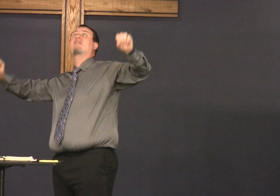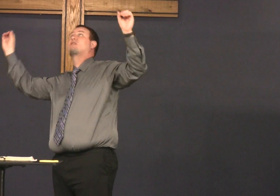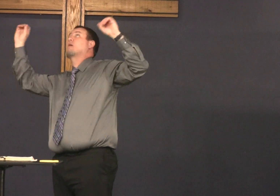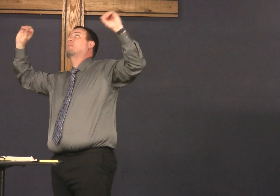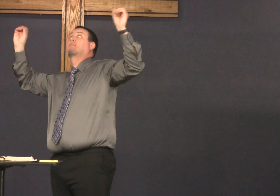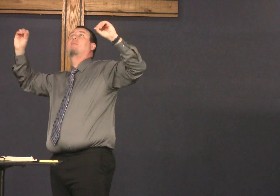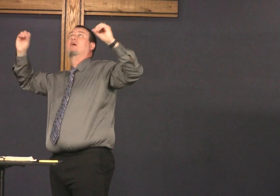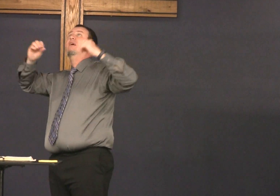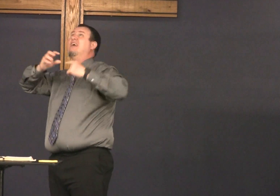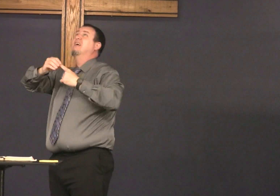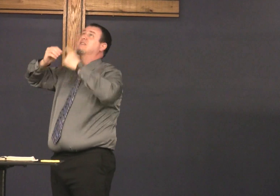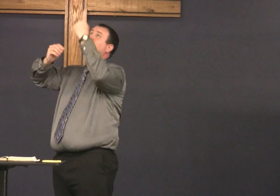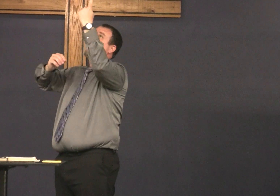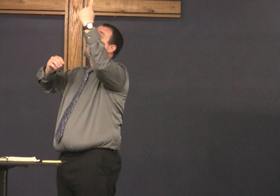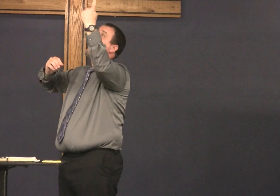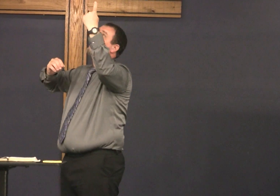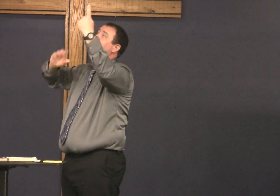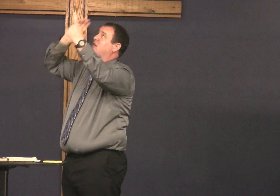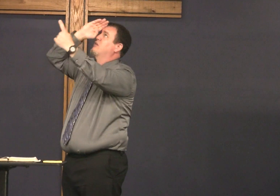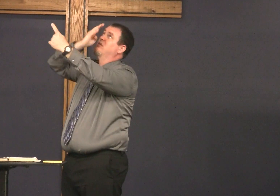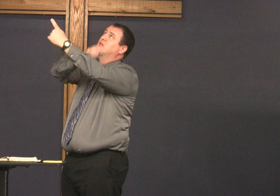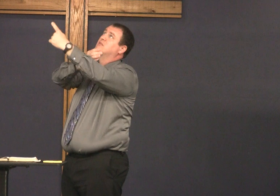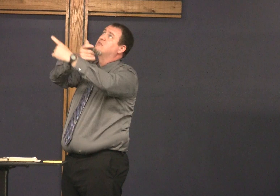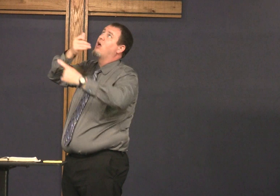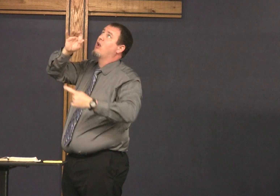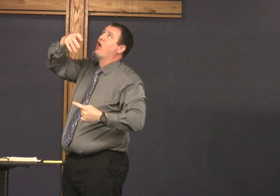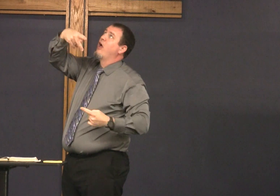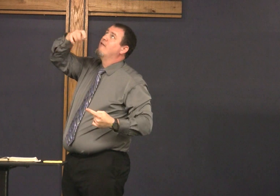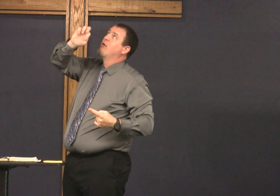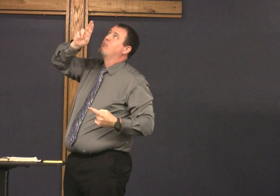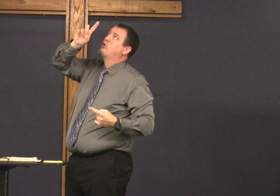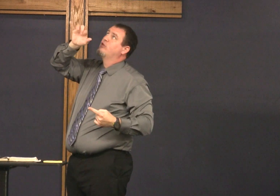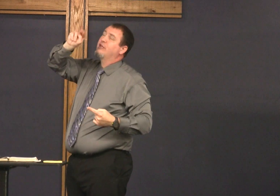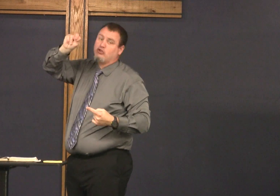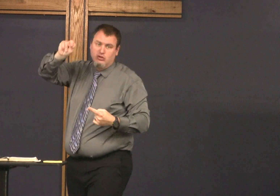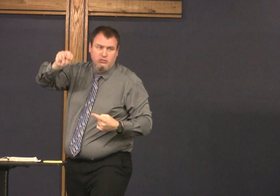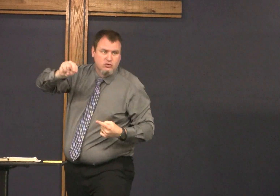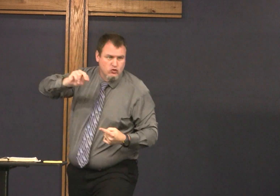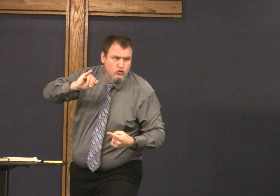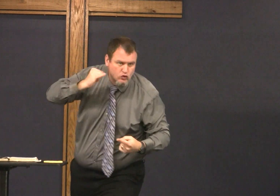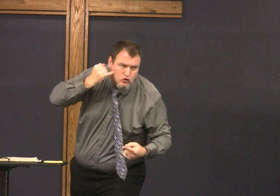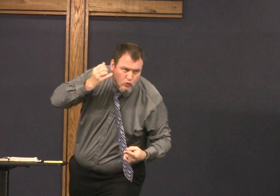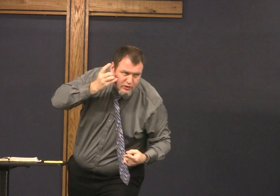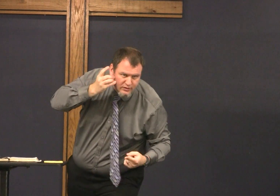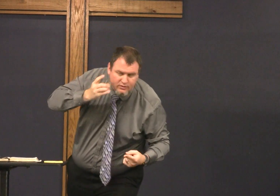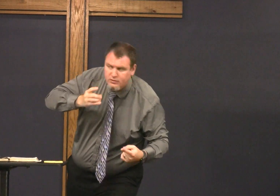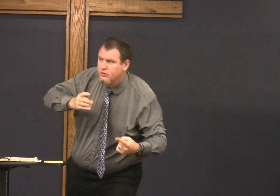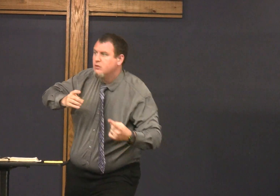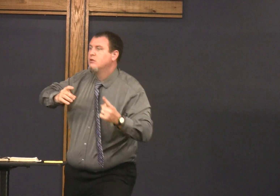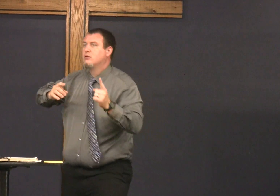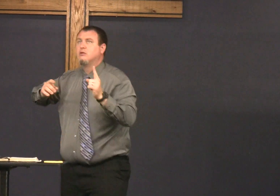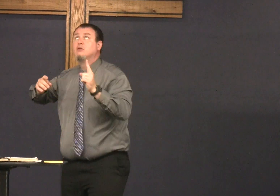I haven't lost any that you've given me except one the one son of perdition that was Judas